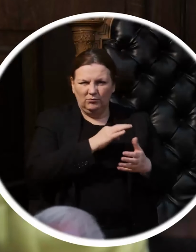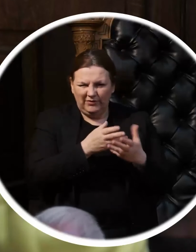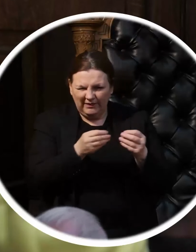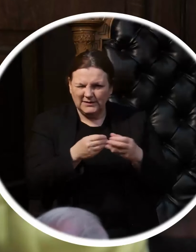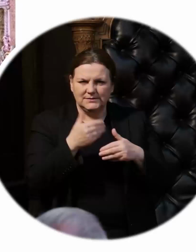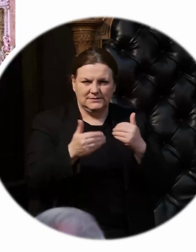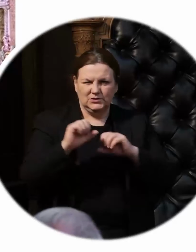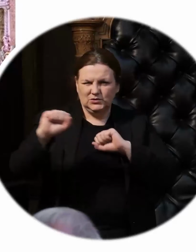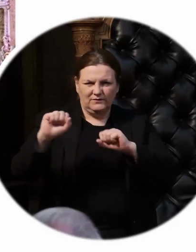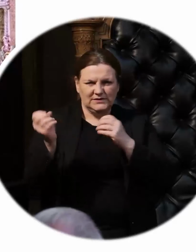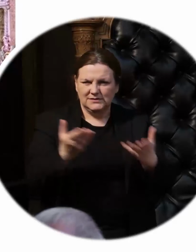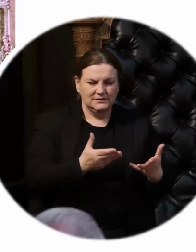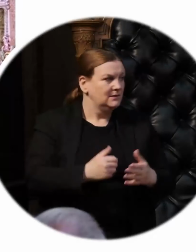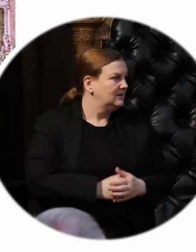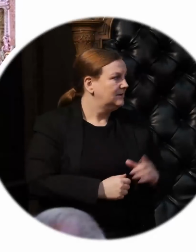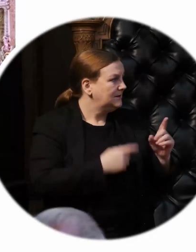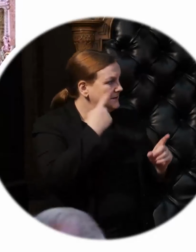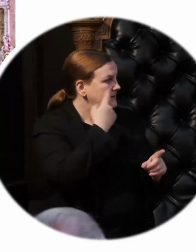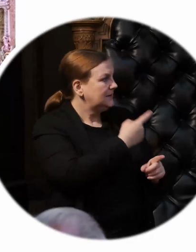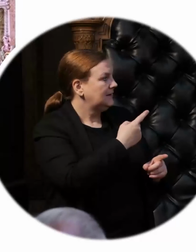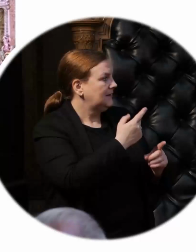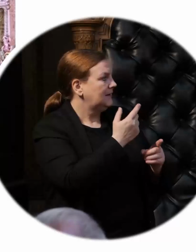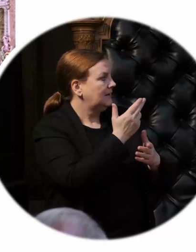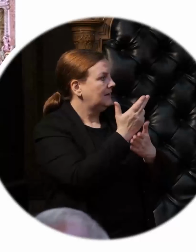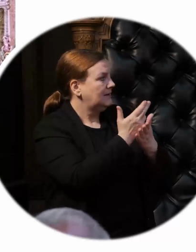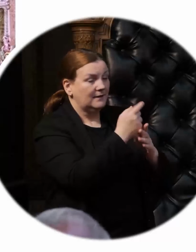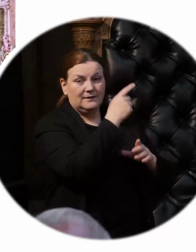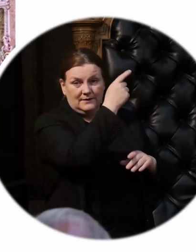I love this engraving here and this illustration with, you know,